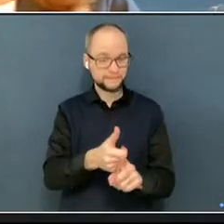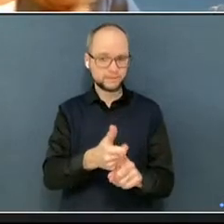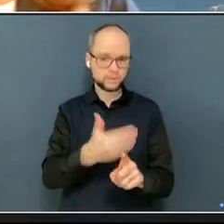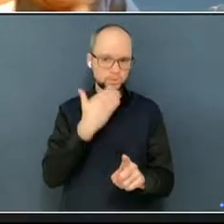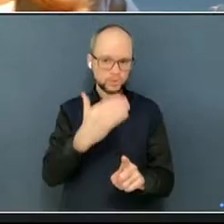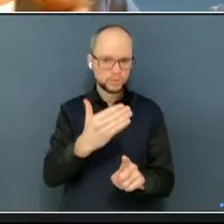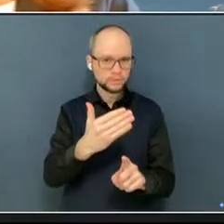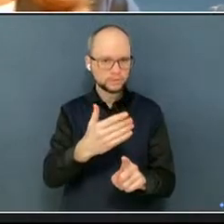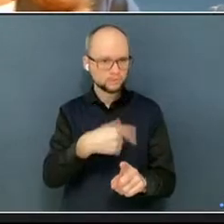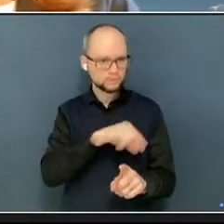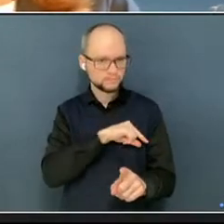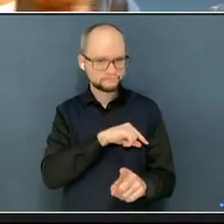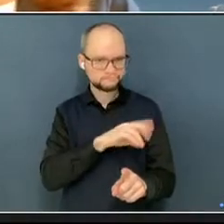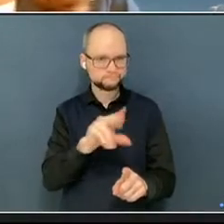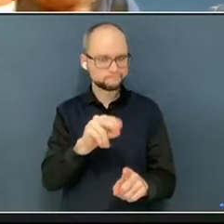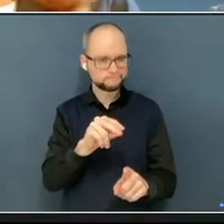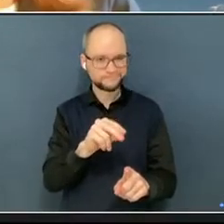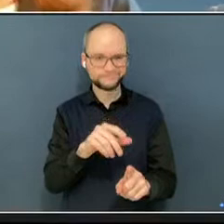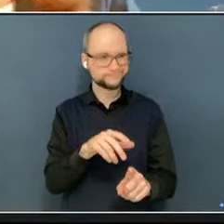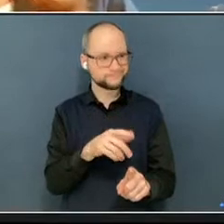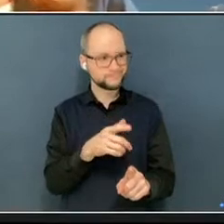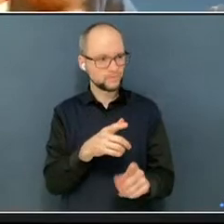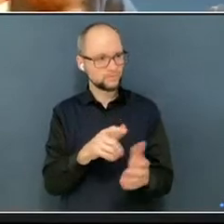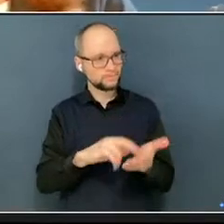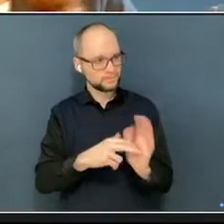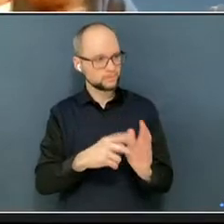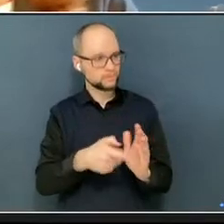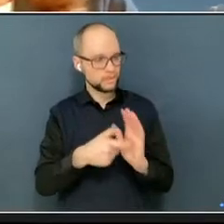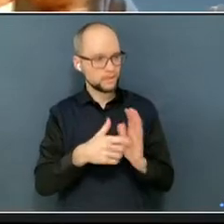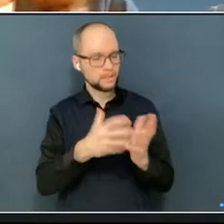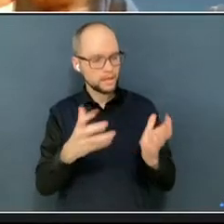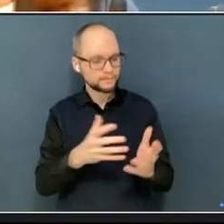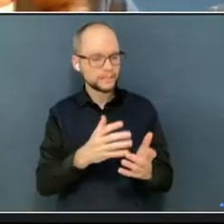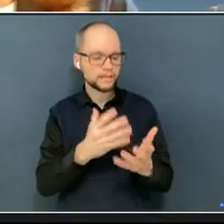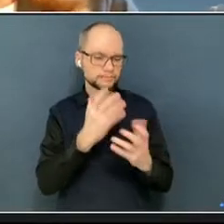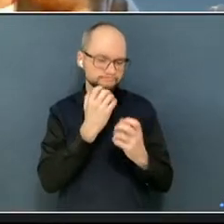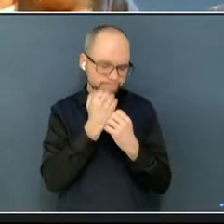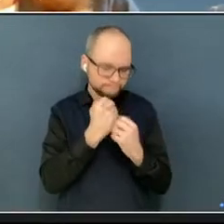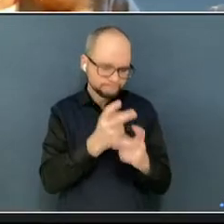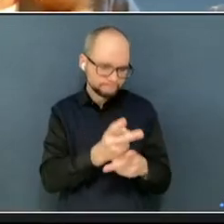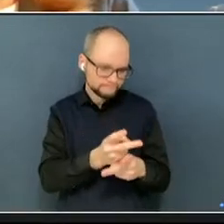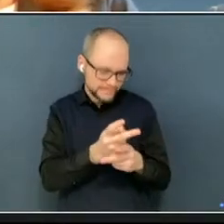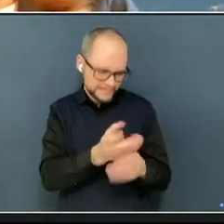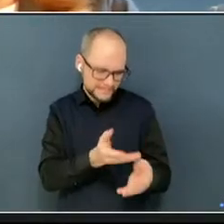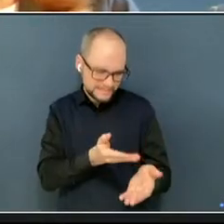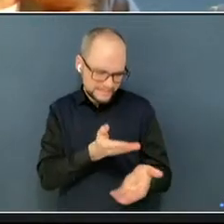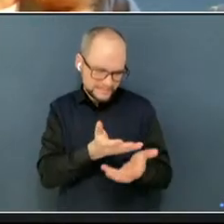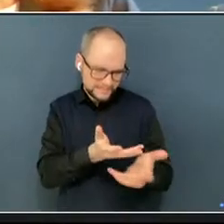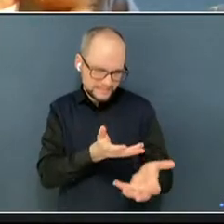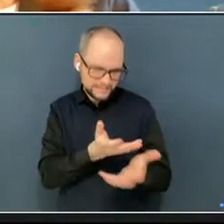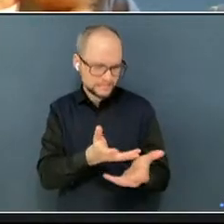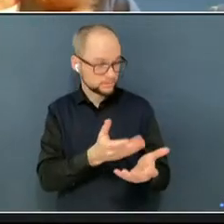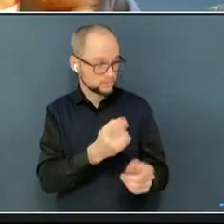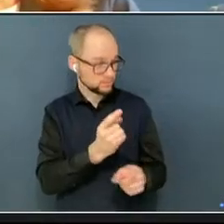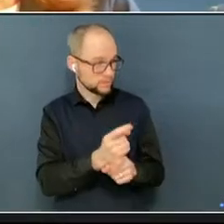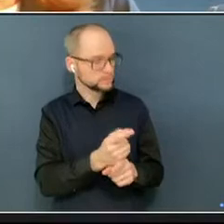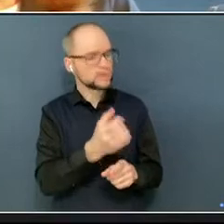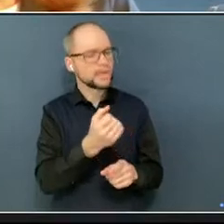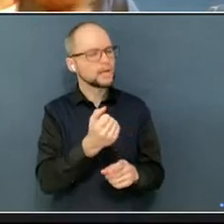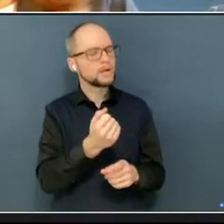a lot of tender care, lots of different things. Anything that stood out for you about designing